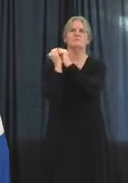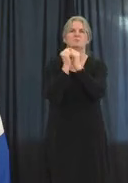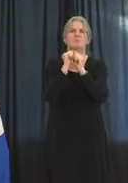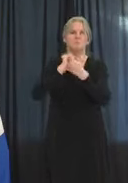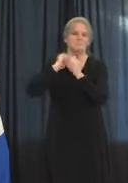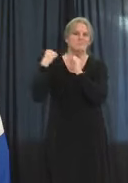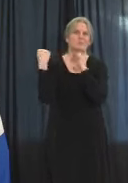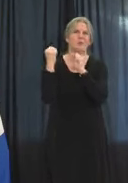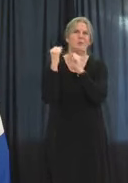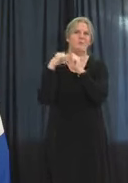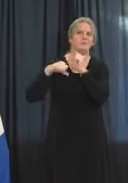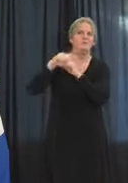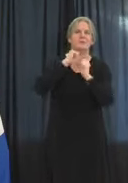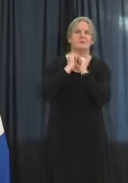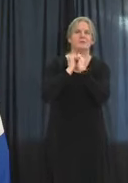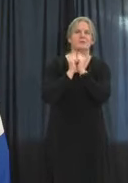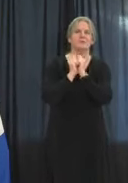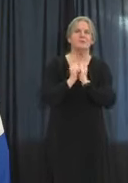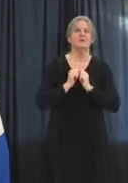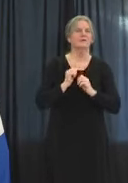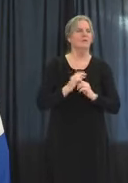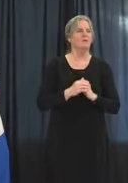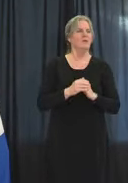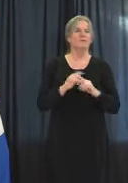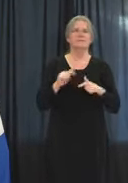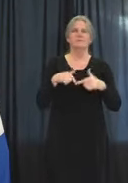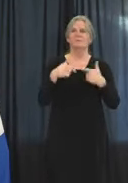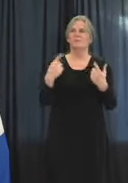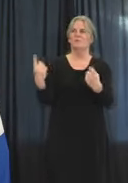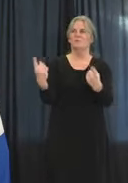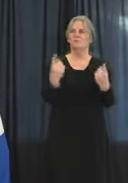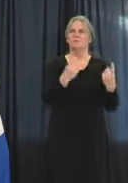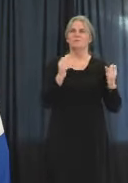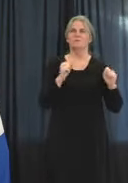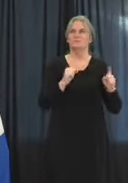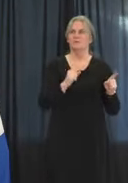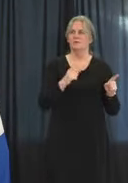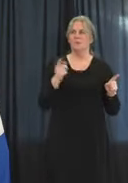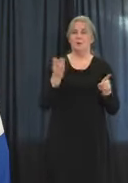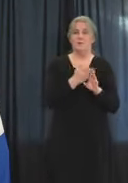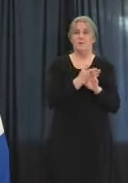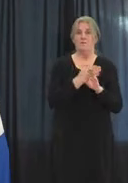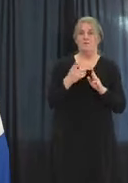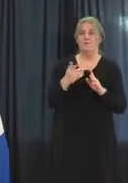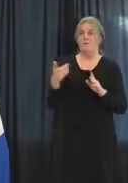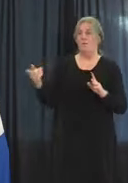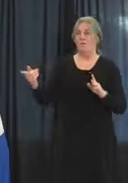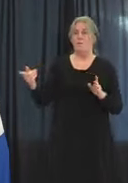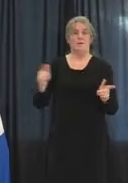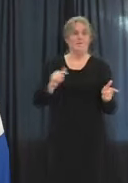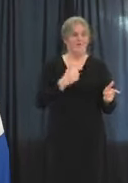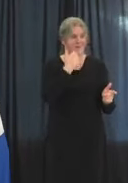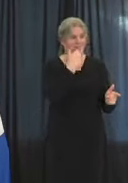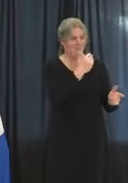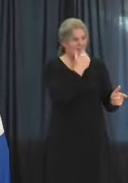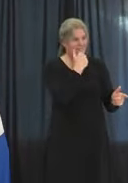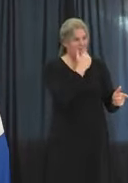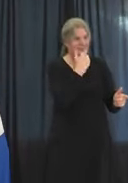And on that note, I will open the floor for questions. Before that--